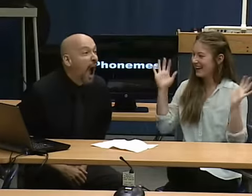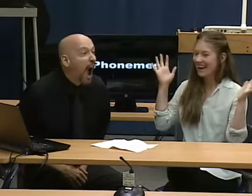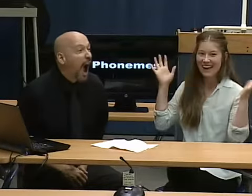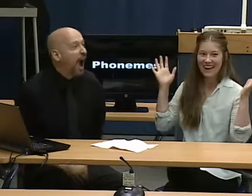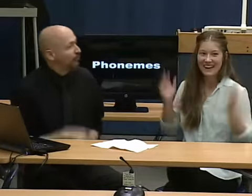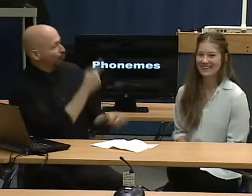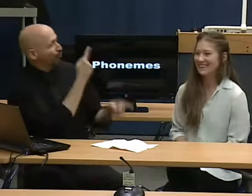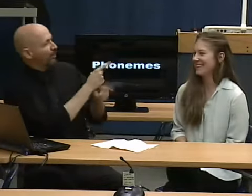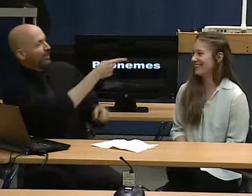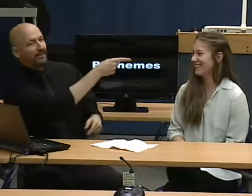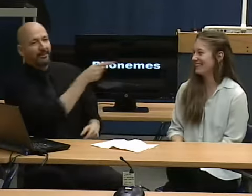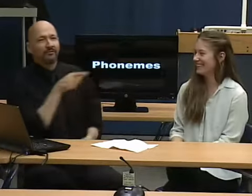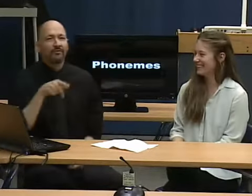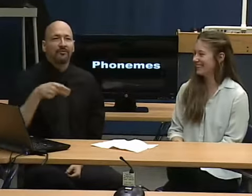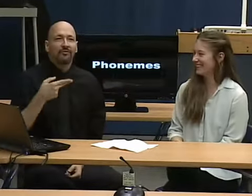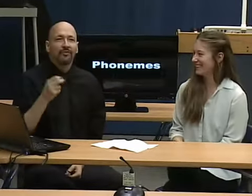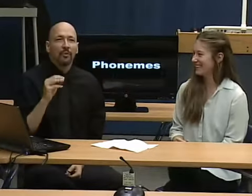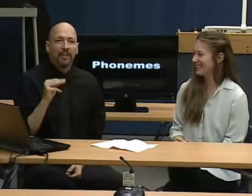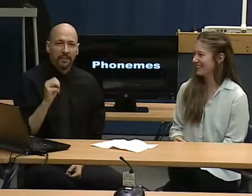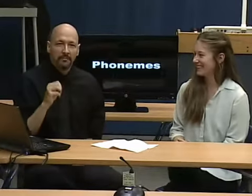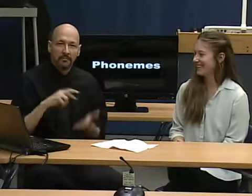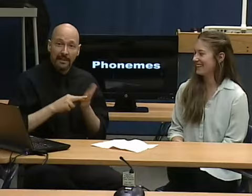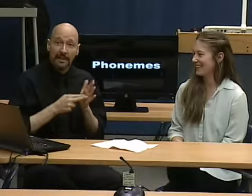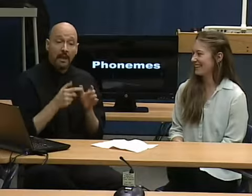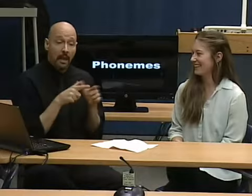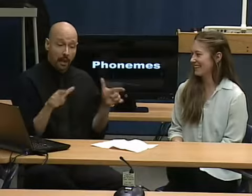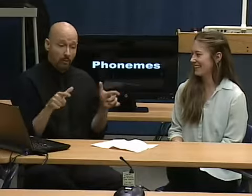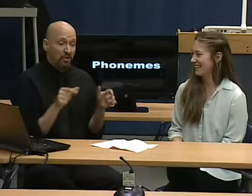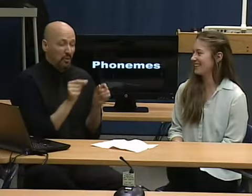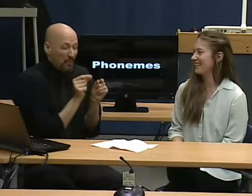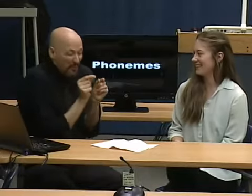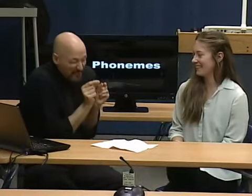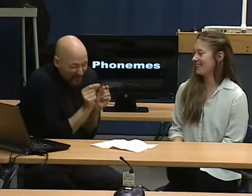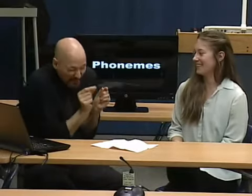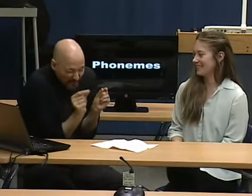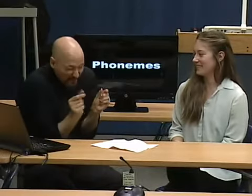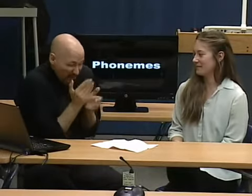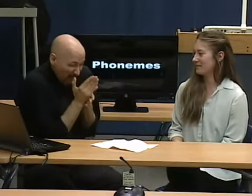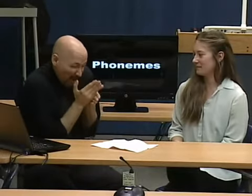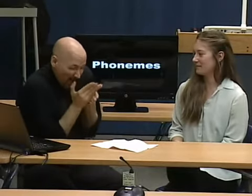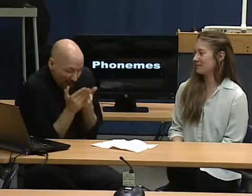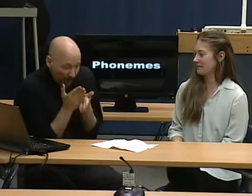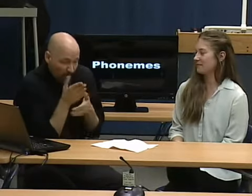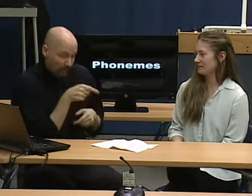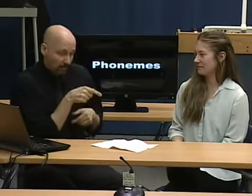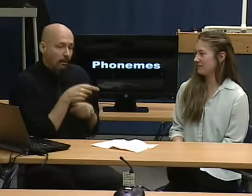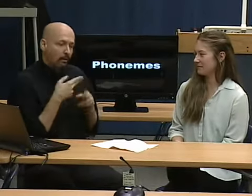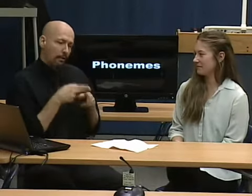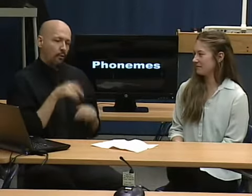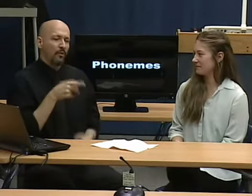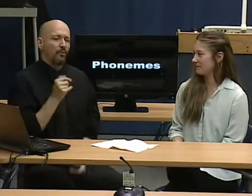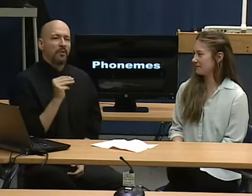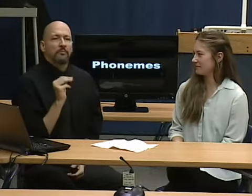Yay! You're right! P-H-O-N-E-M-E "Phoneme" means the smallest parts of a language. They're called "phonemes."